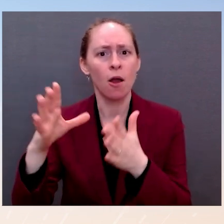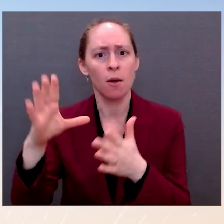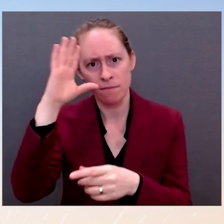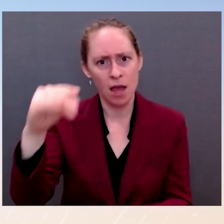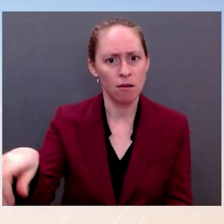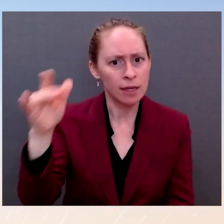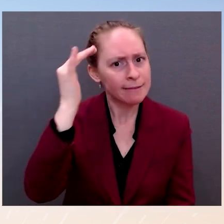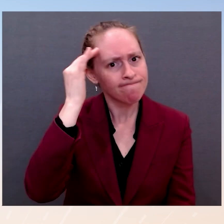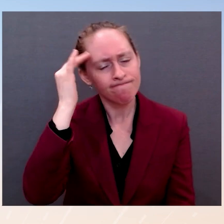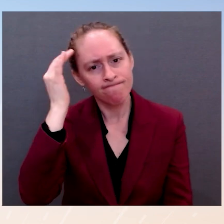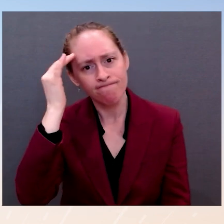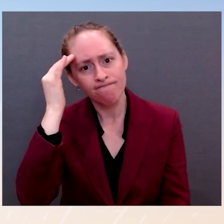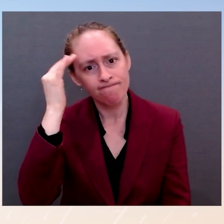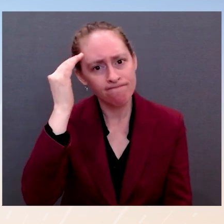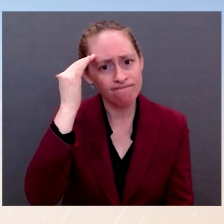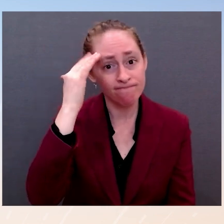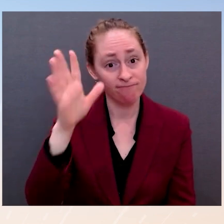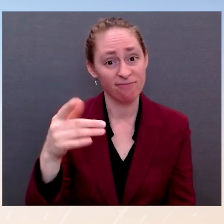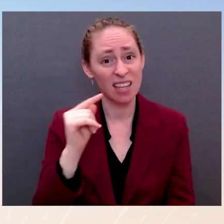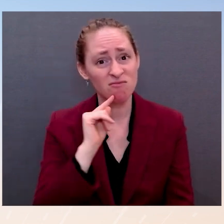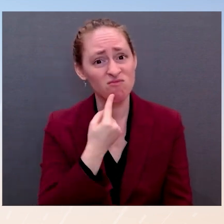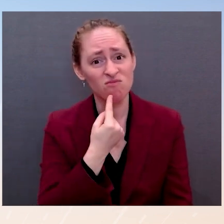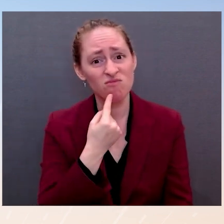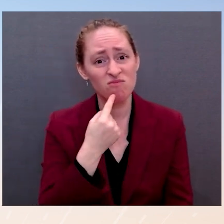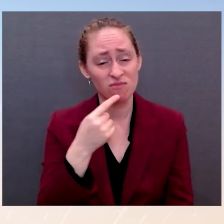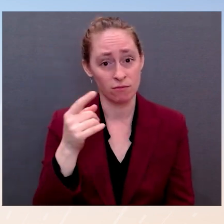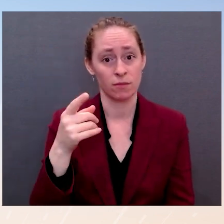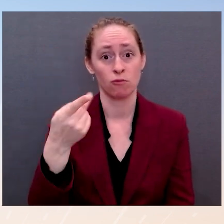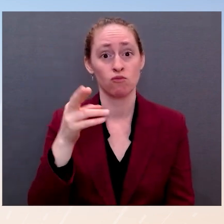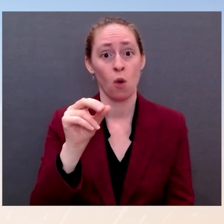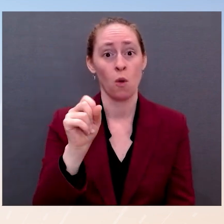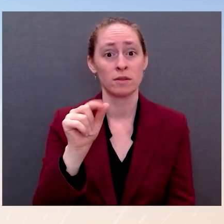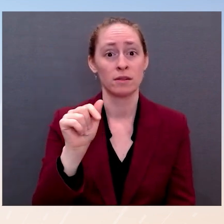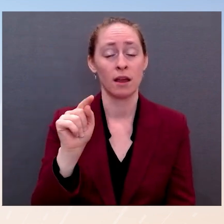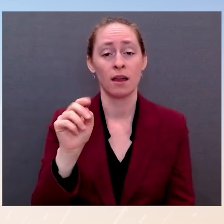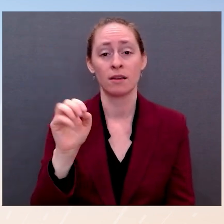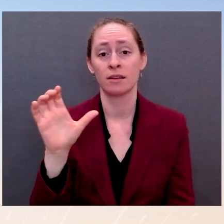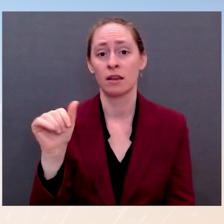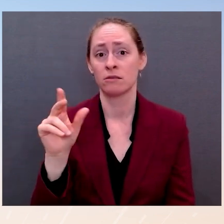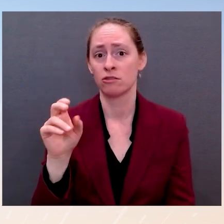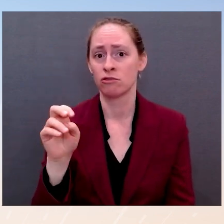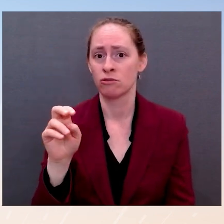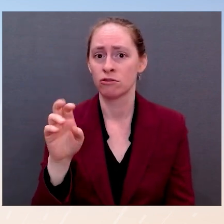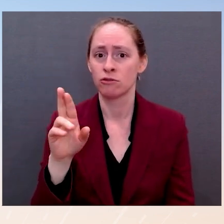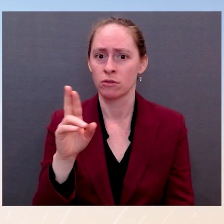about this burden of prostate cancer, but also how it can be treated,